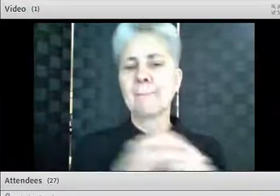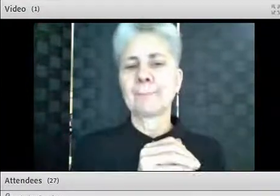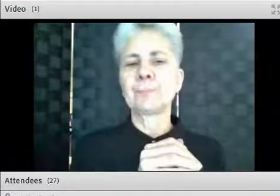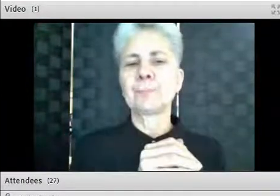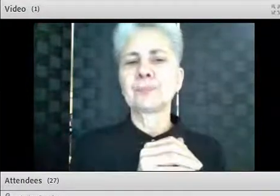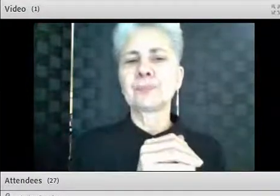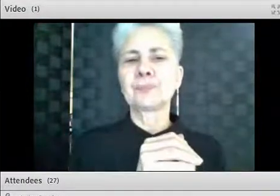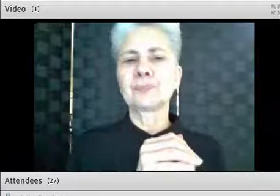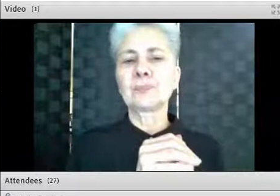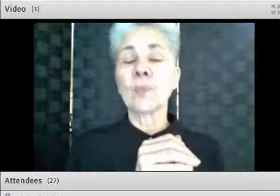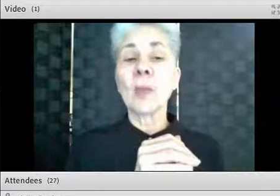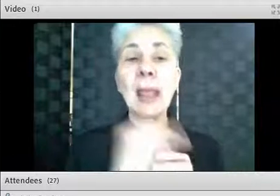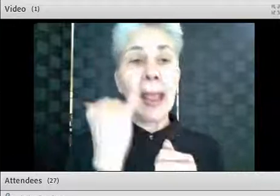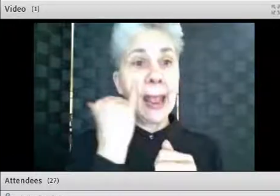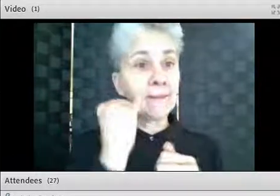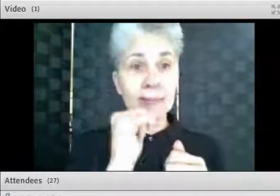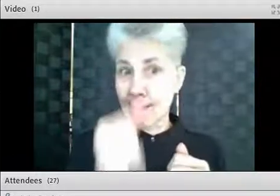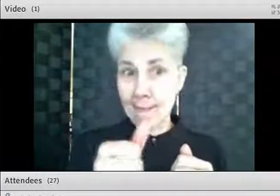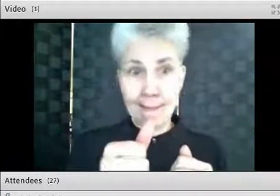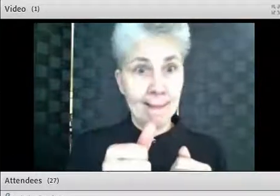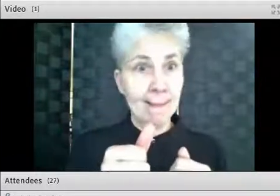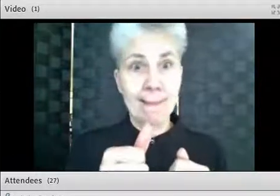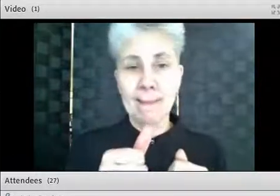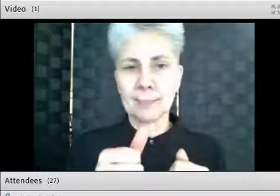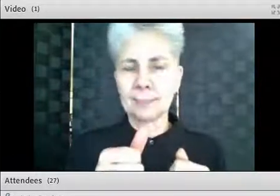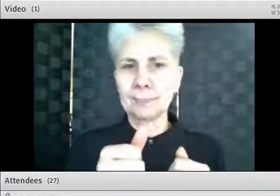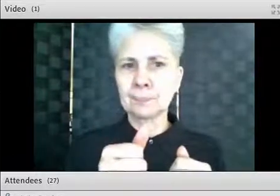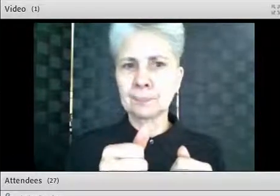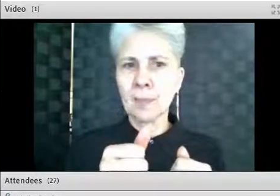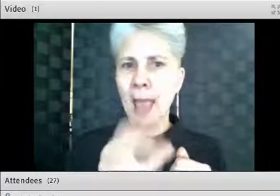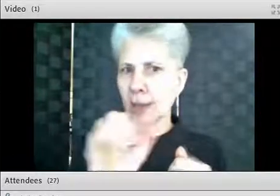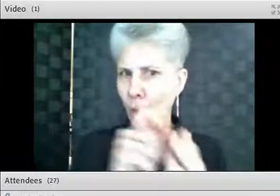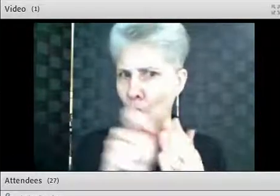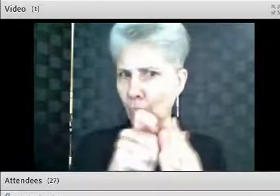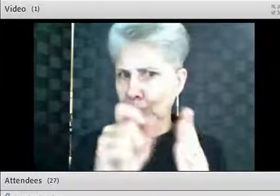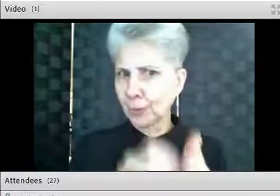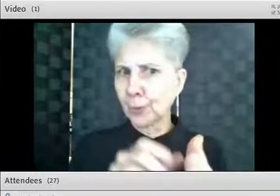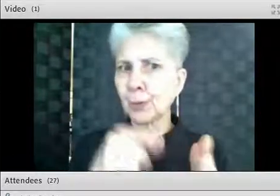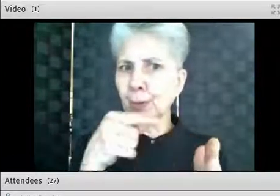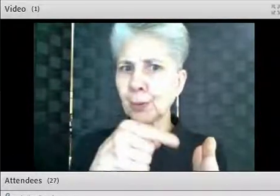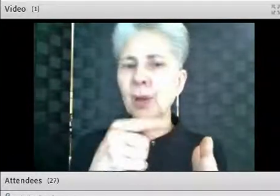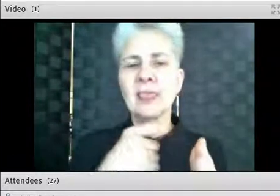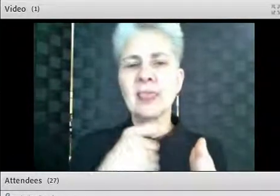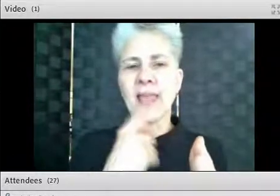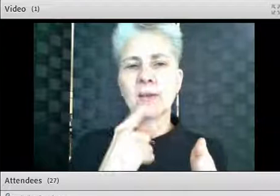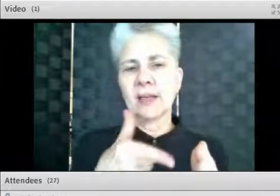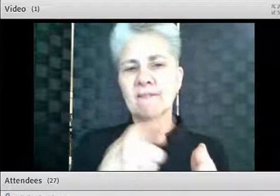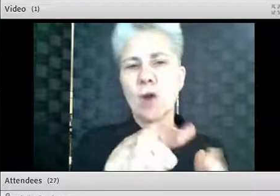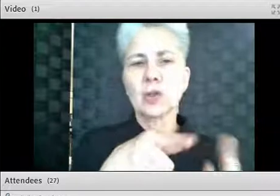But if there's not kind of a main author, then we default to title, okay?